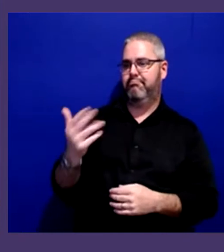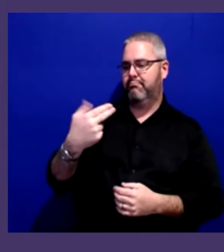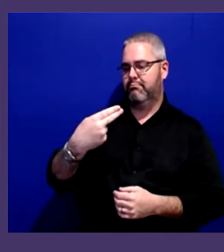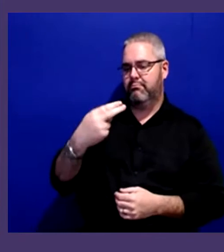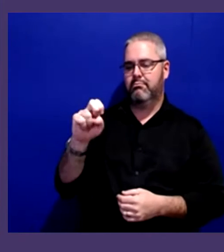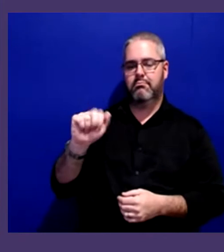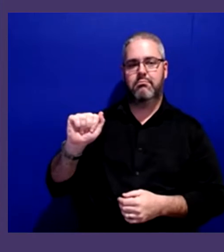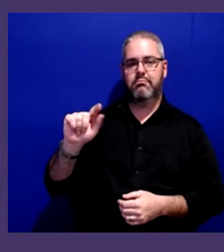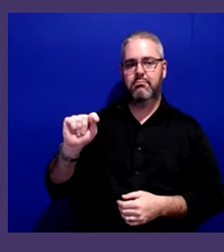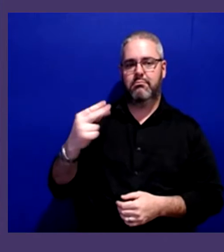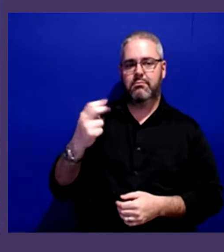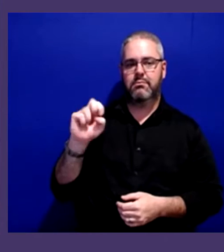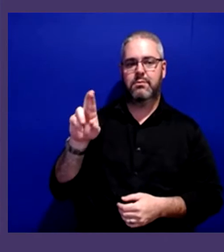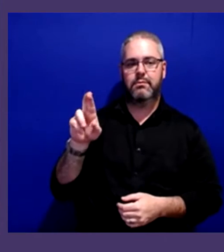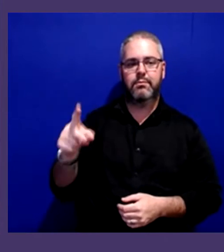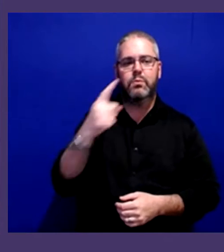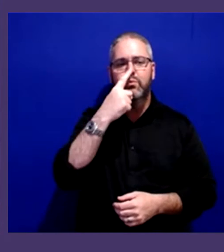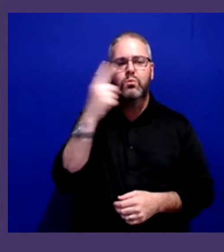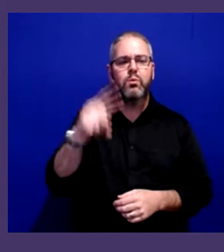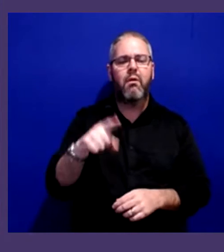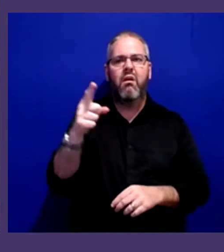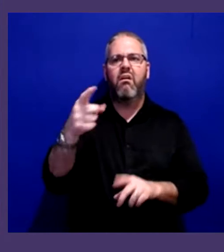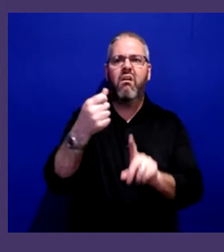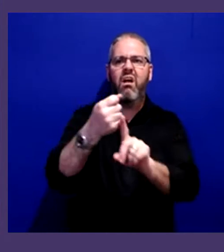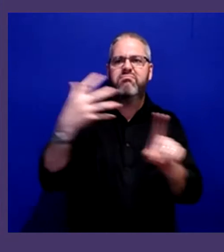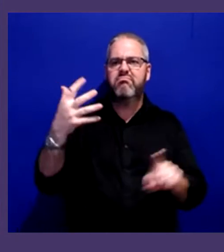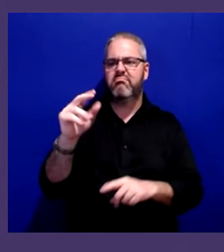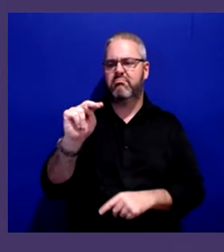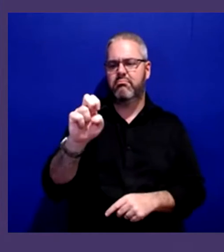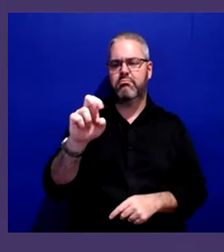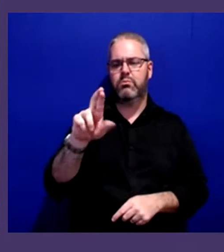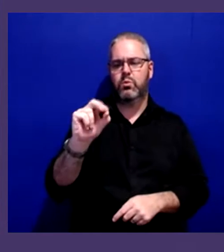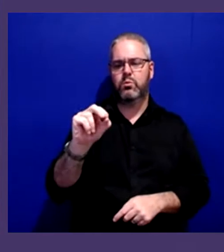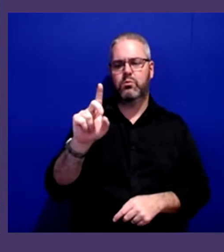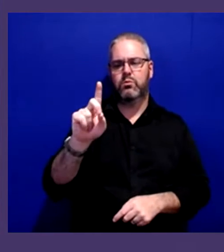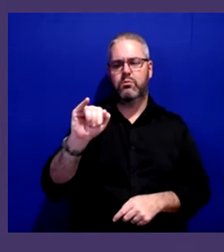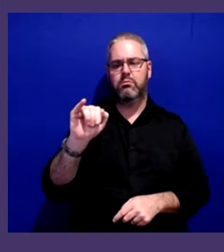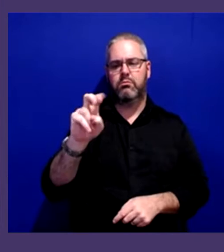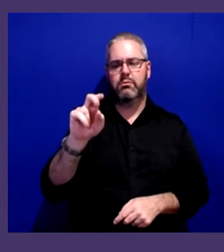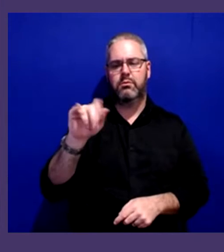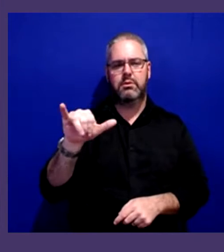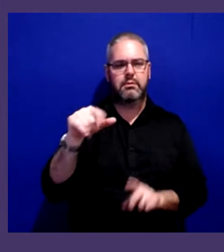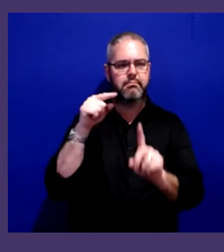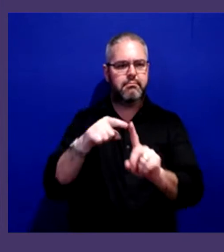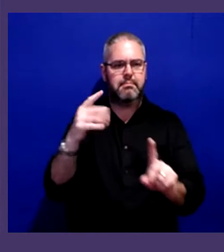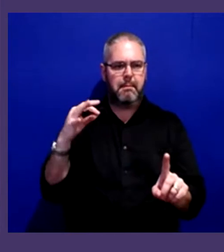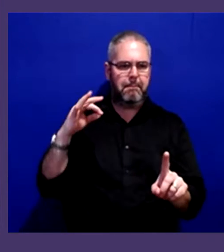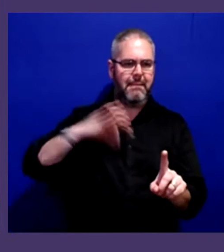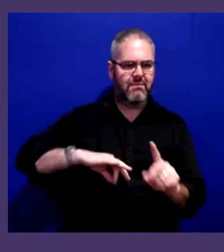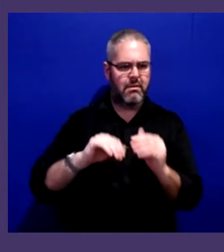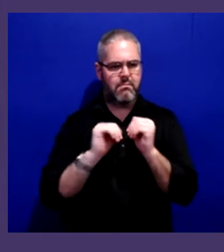Can you go into defining neurodiversity and how Ernst & Young sees the benefits of neuro diversity in the workplace.